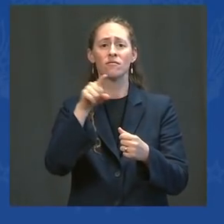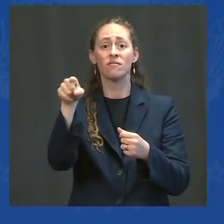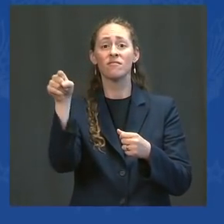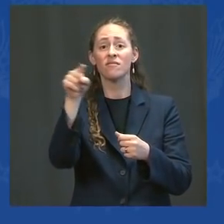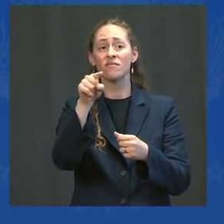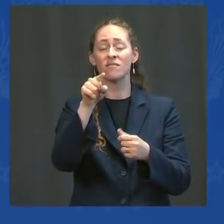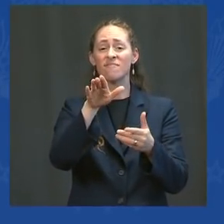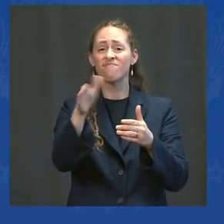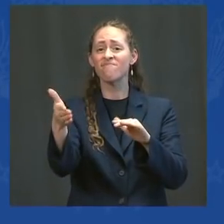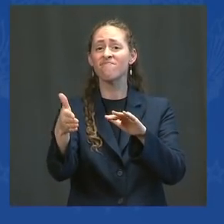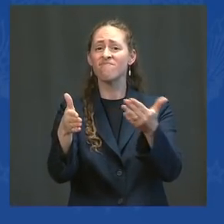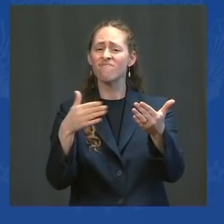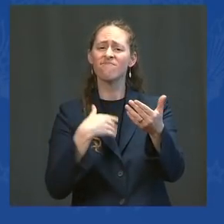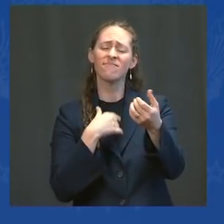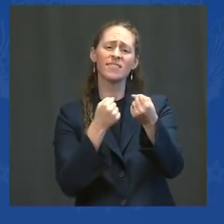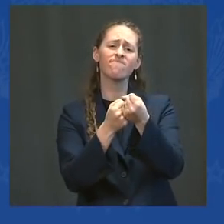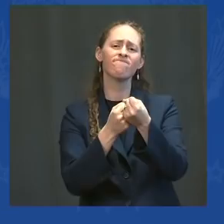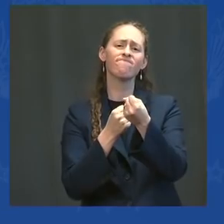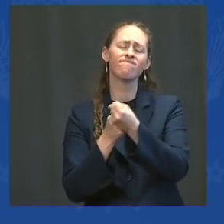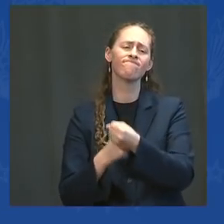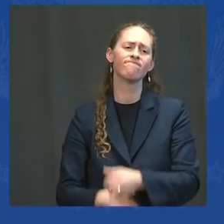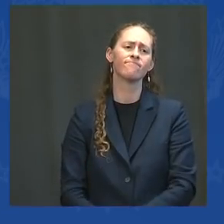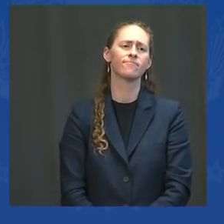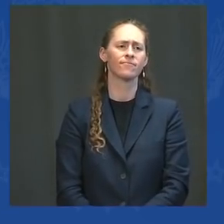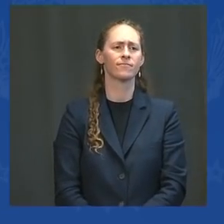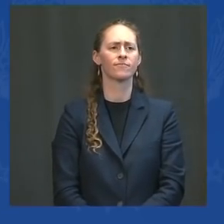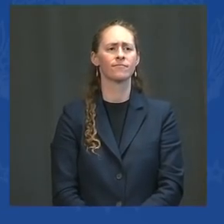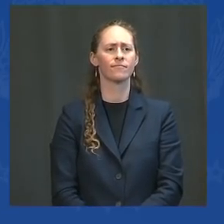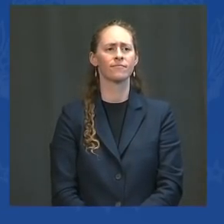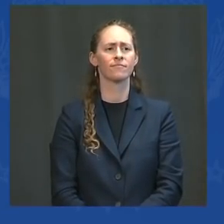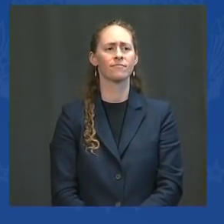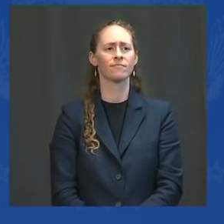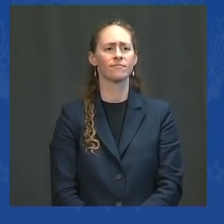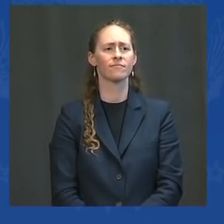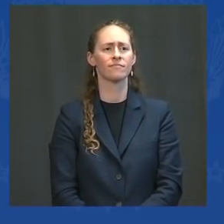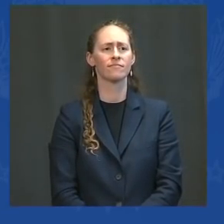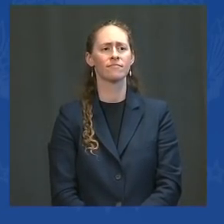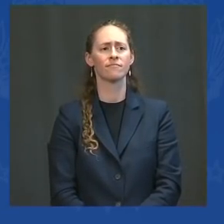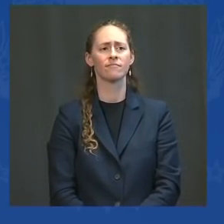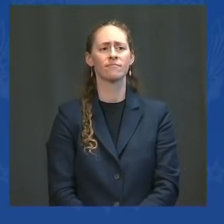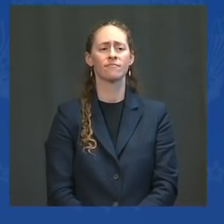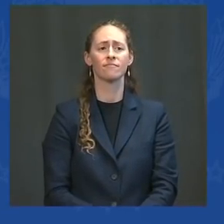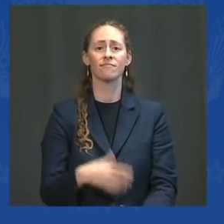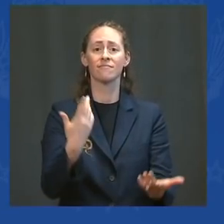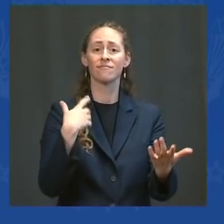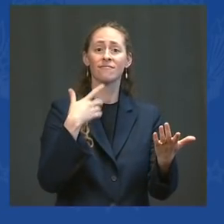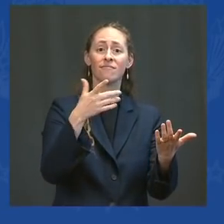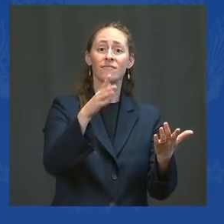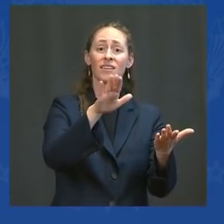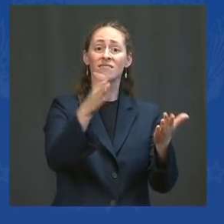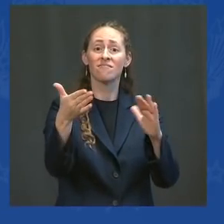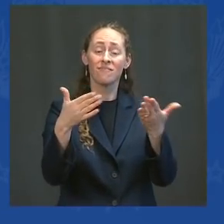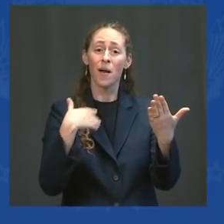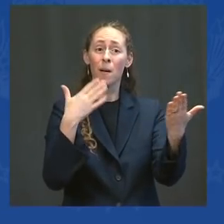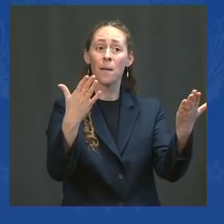There is nothing that we can do to bring these officers back or to take away the pain their families feel now,